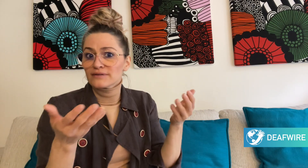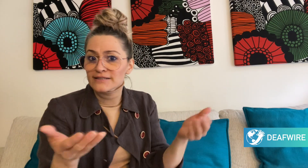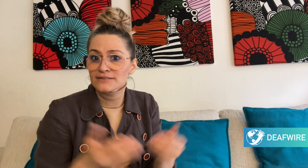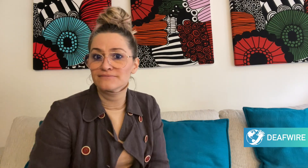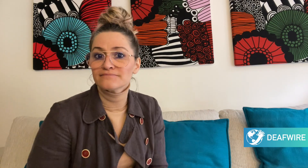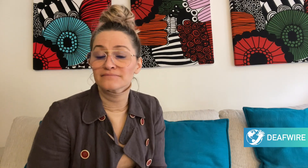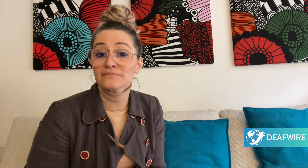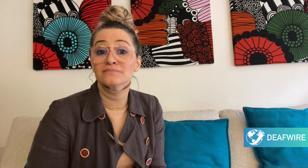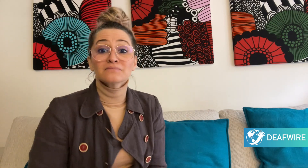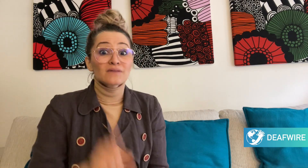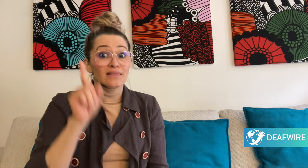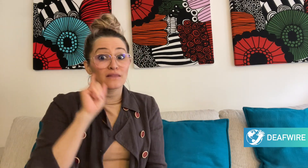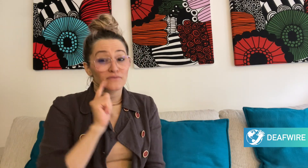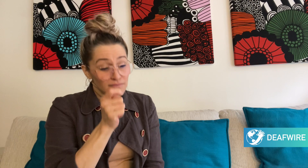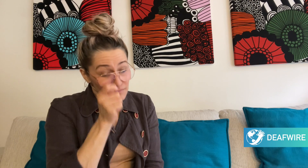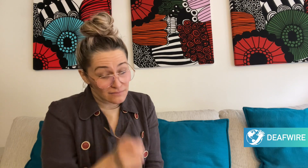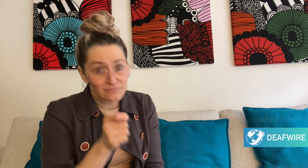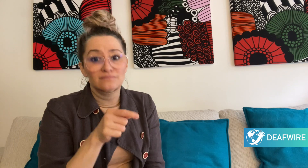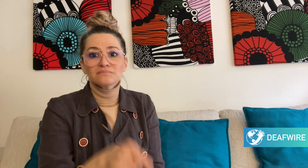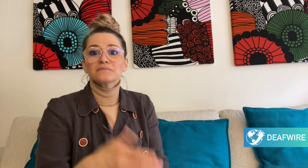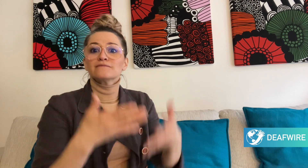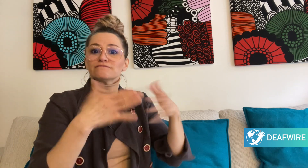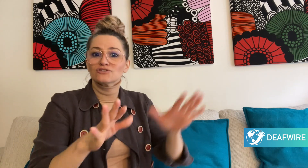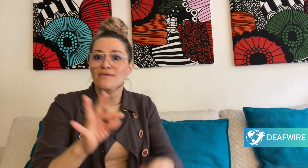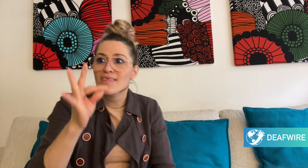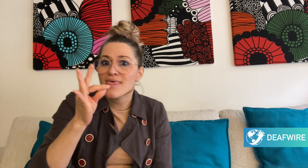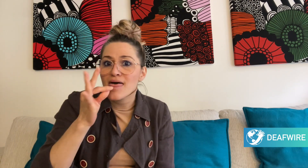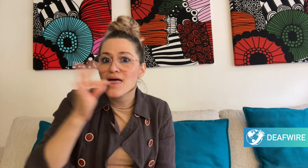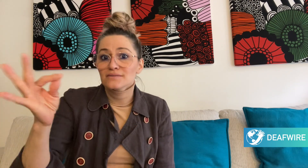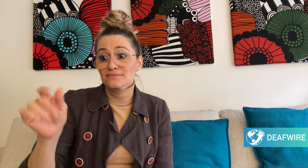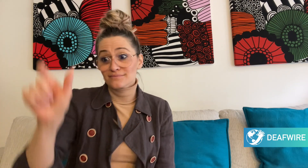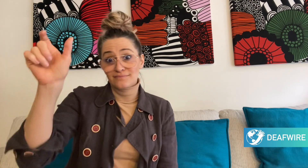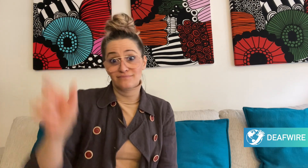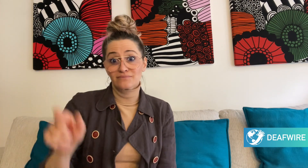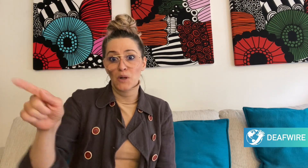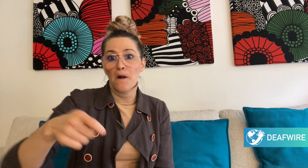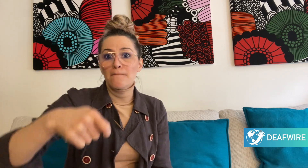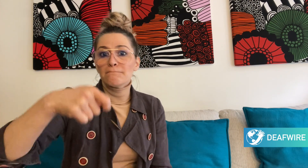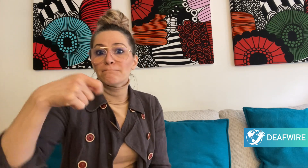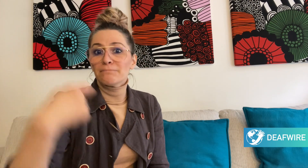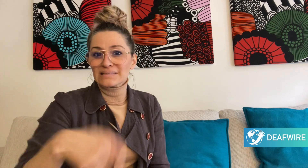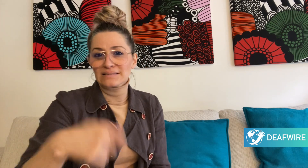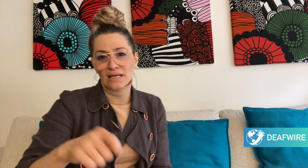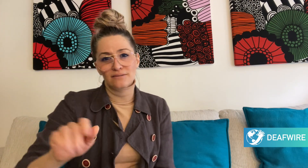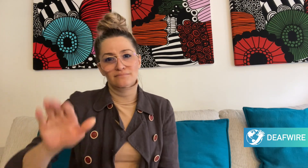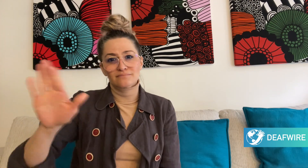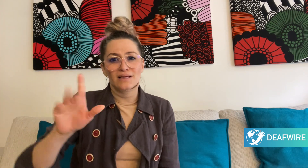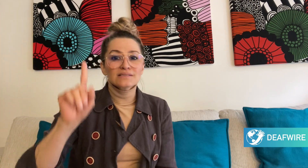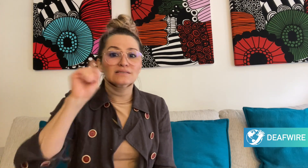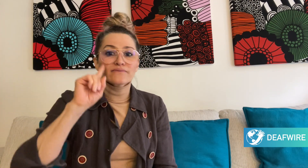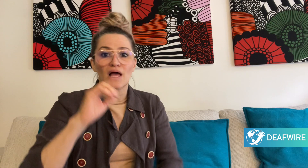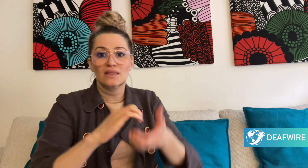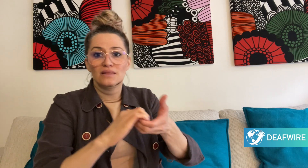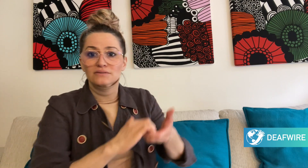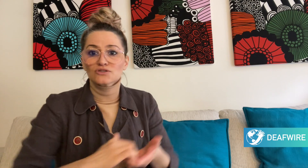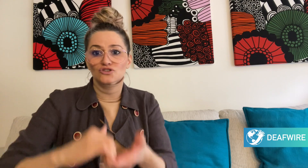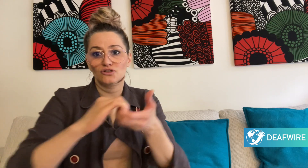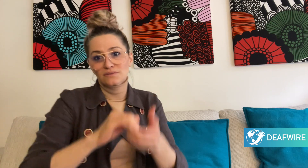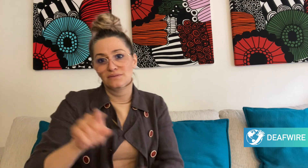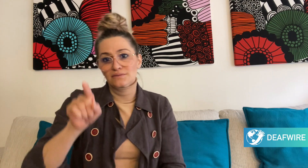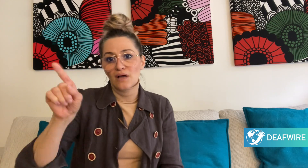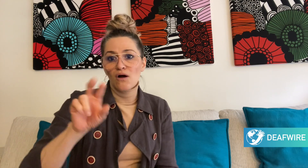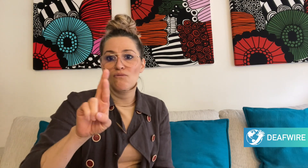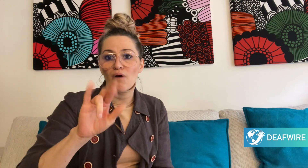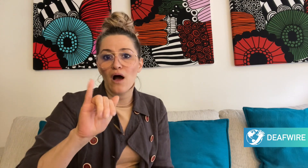DeafGPS asked the President of the Deaf Association